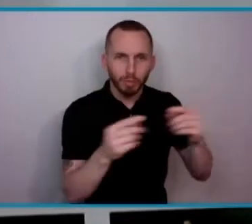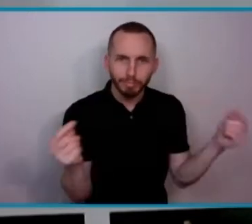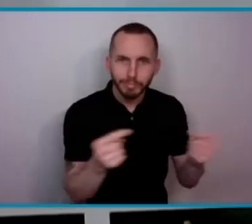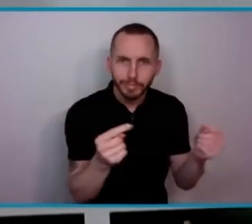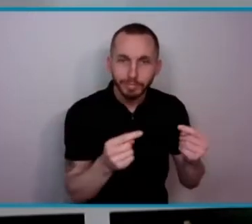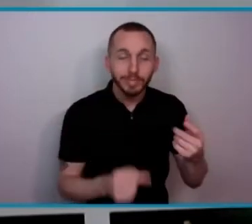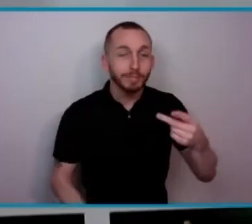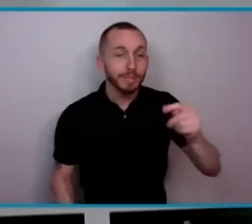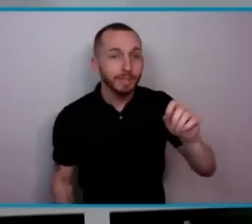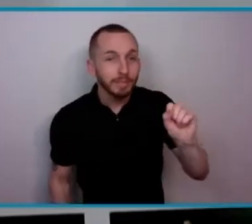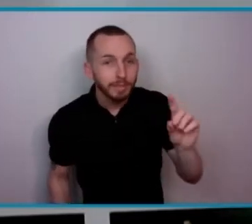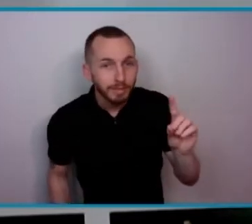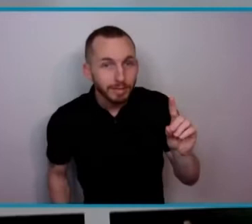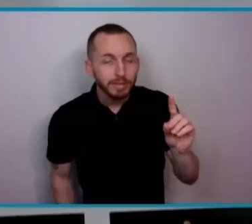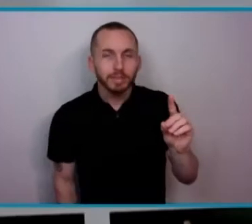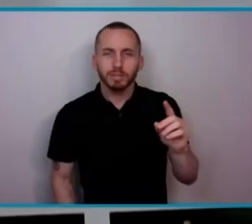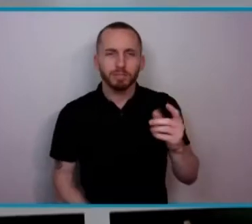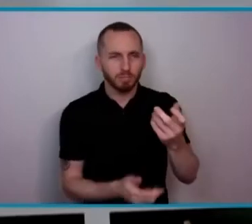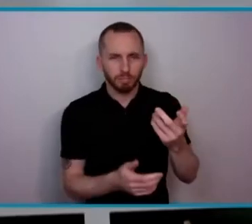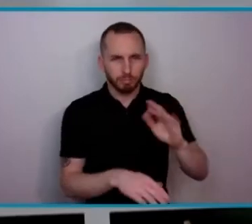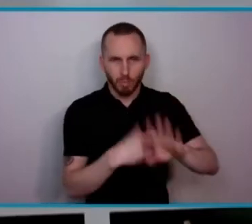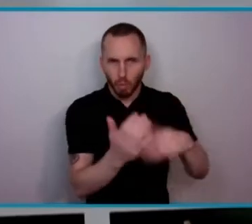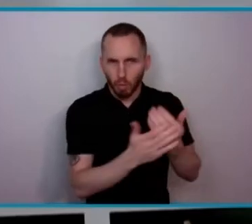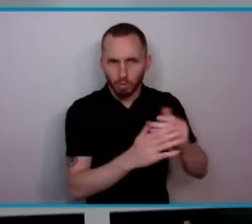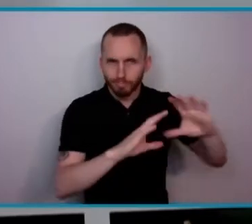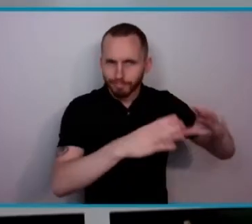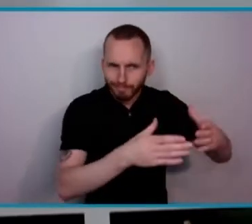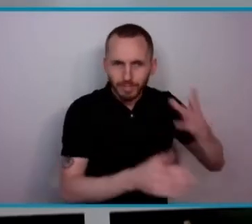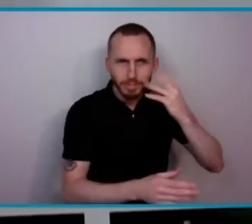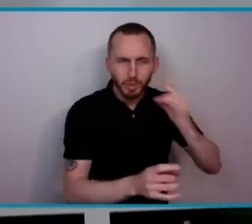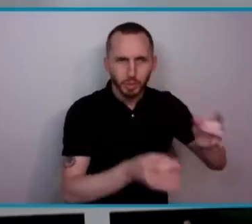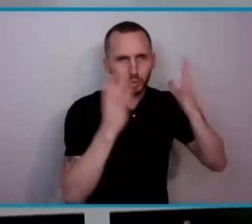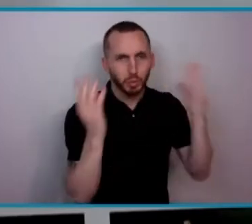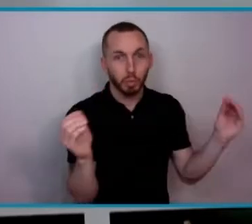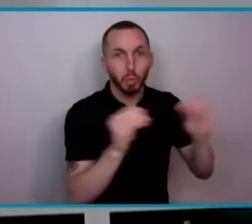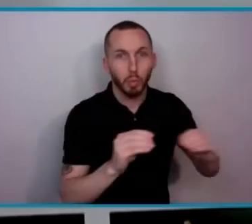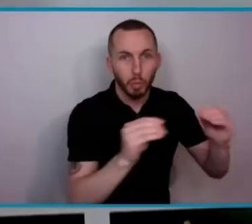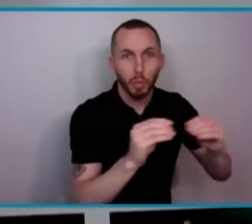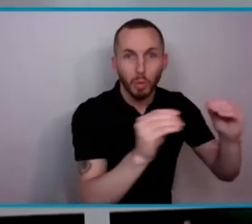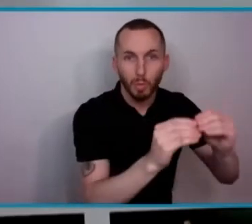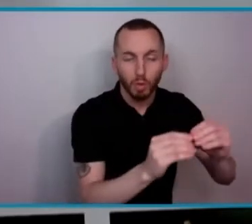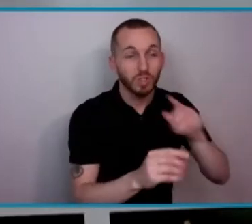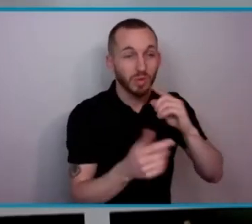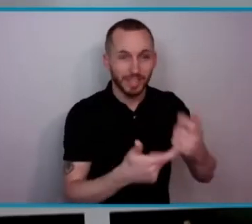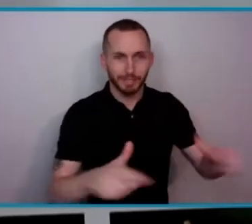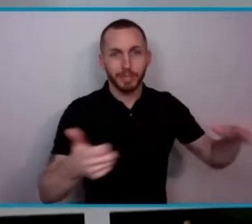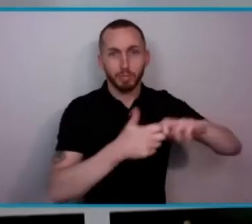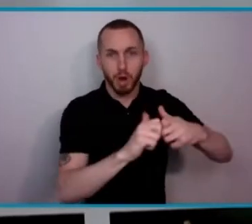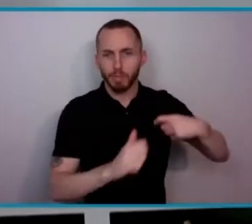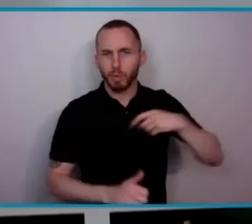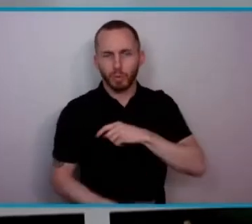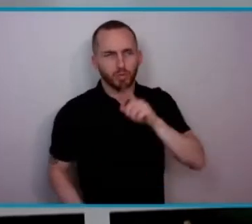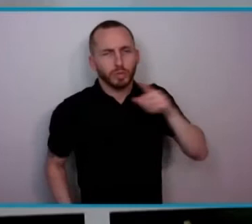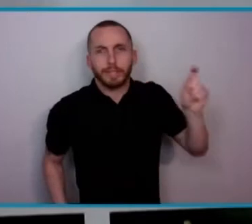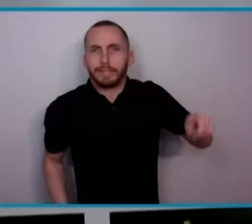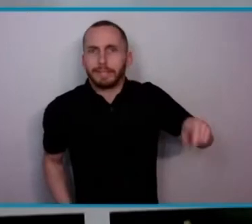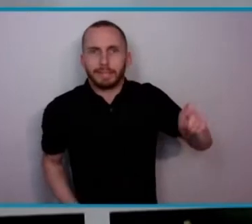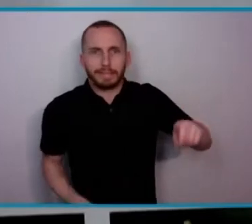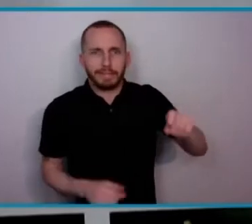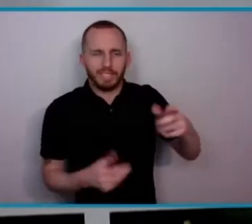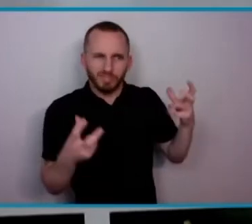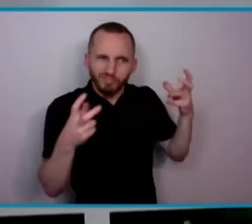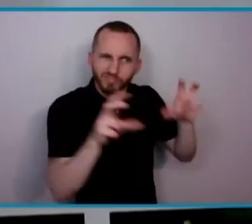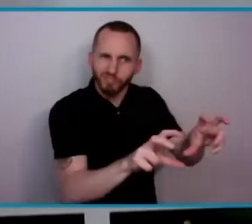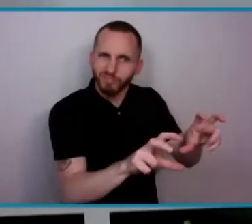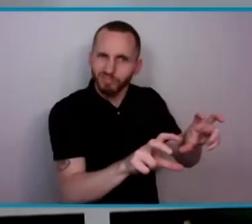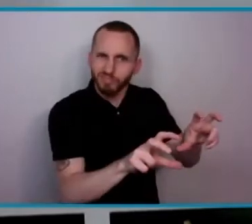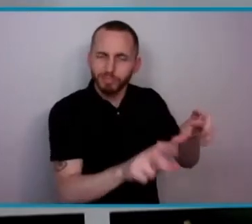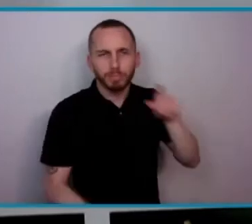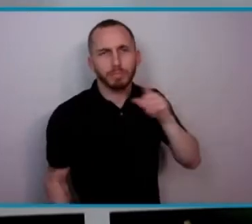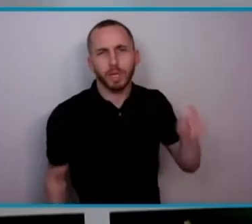So it is a huge problem that we urgently need to put additional effort behind and yeah